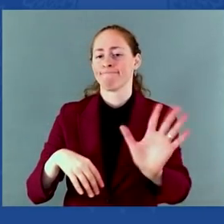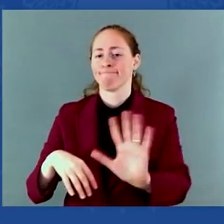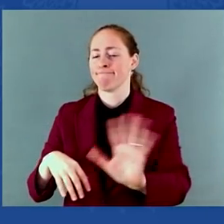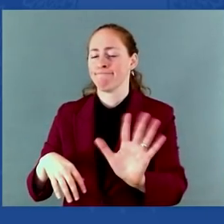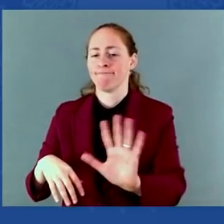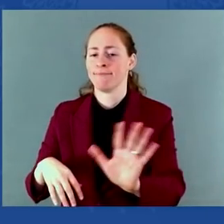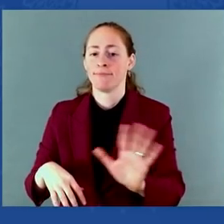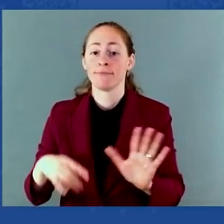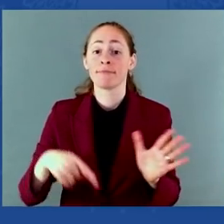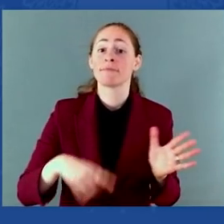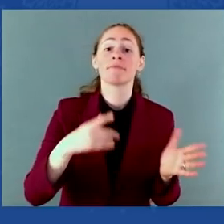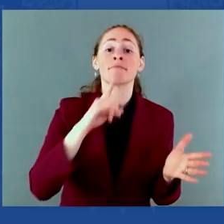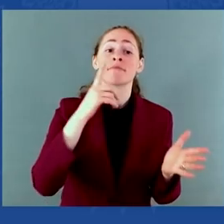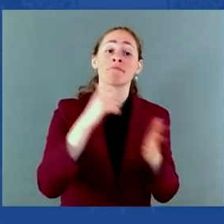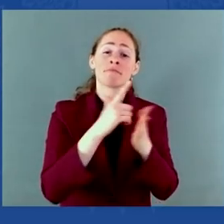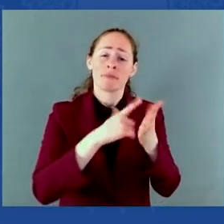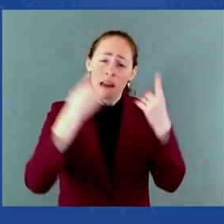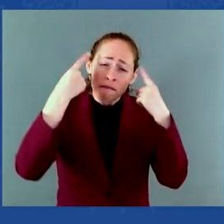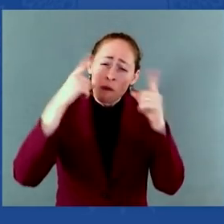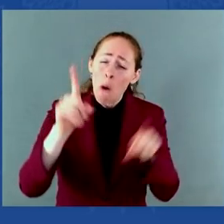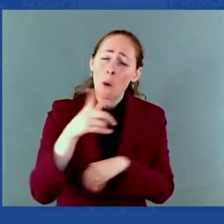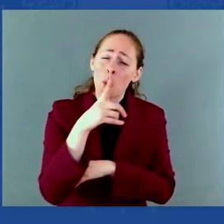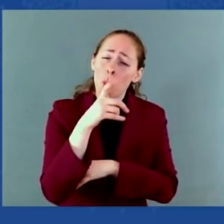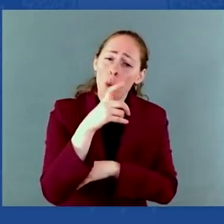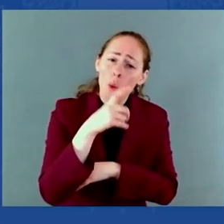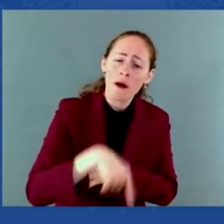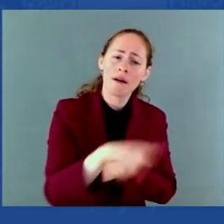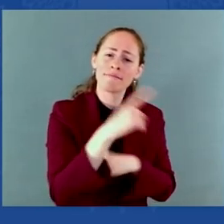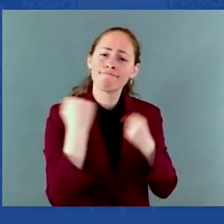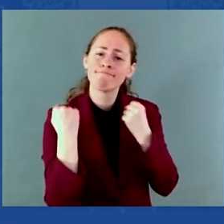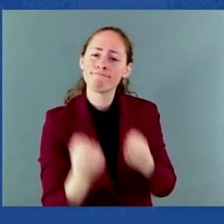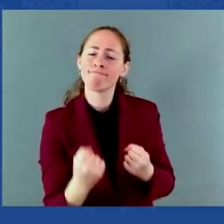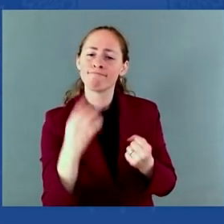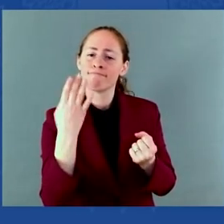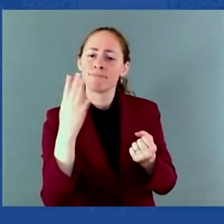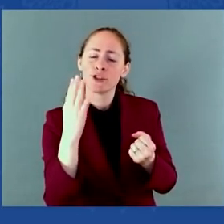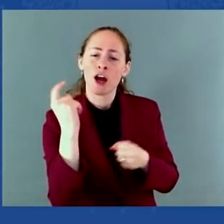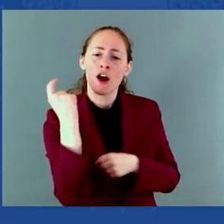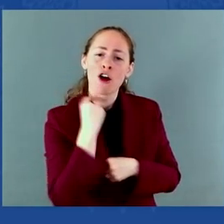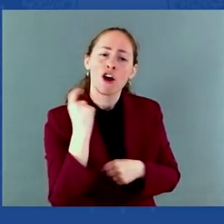It leaves nobody behind. Now our focus moves on to implementing this infrastructure